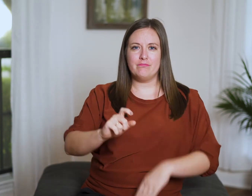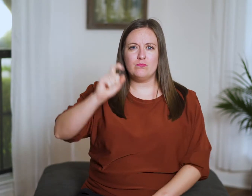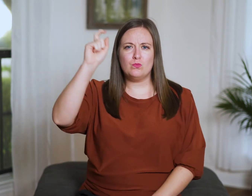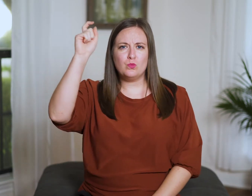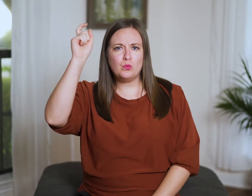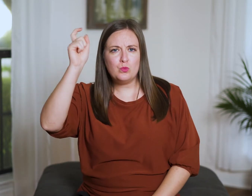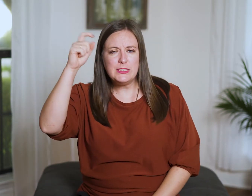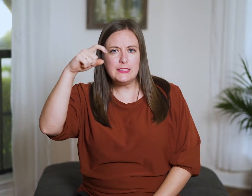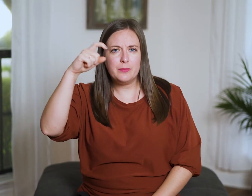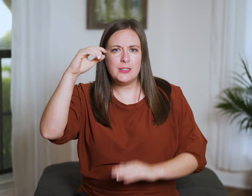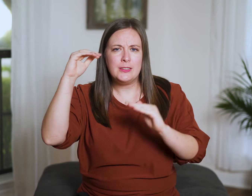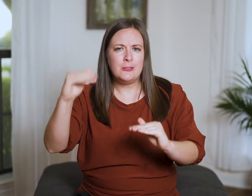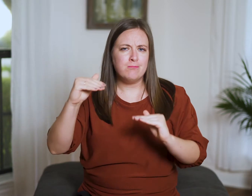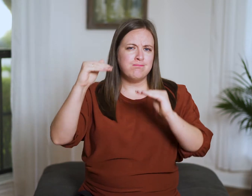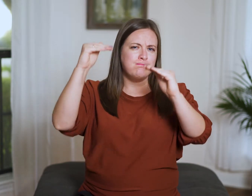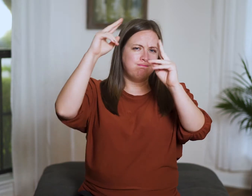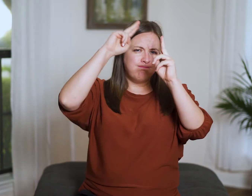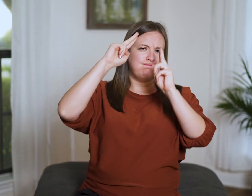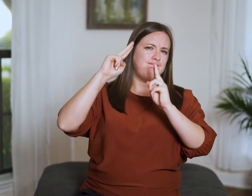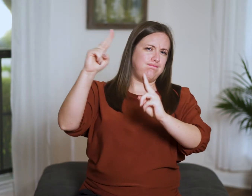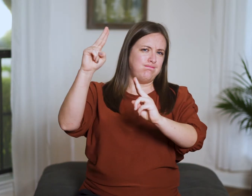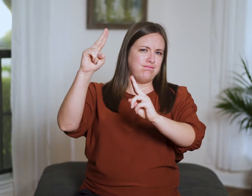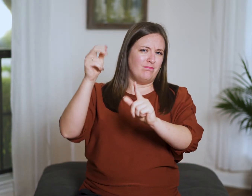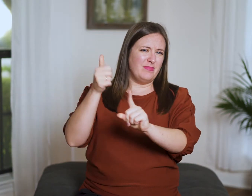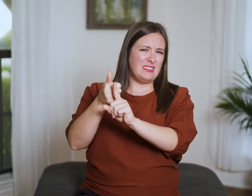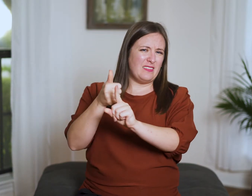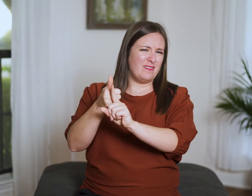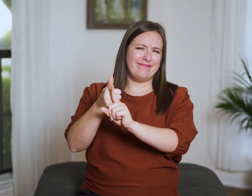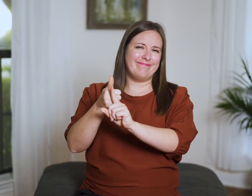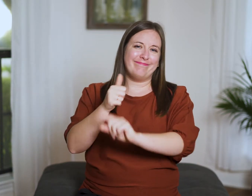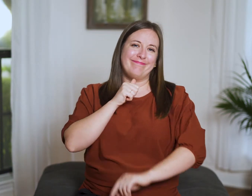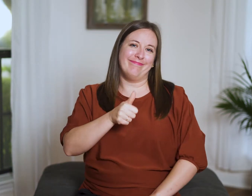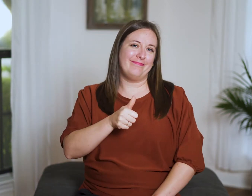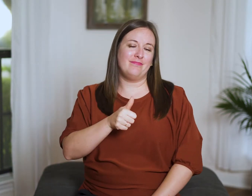In the same way that wisdom doesn’t esteem itself,